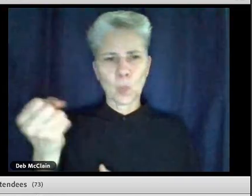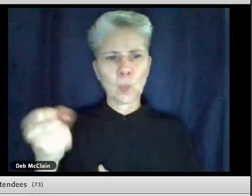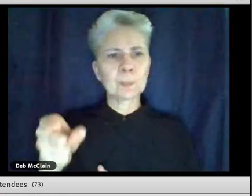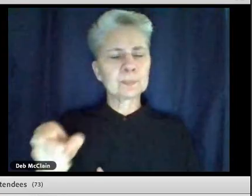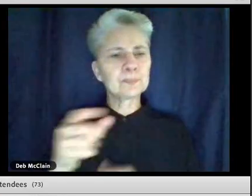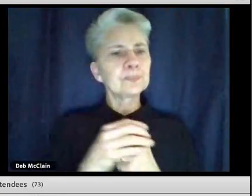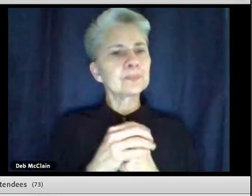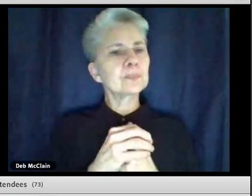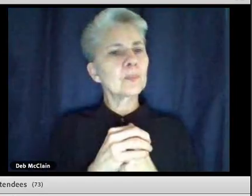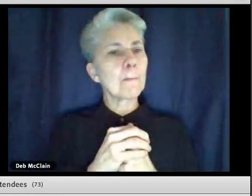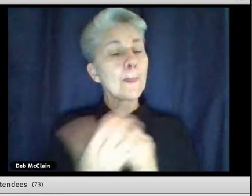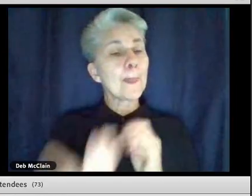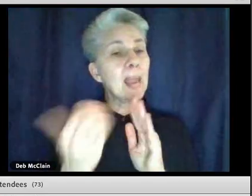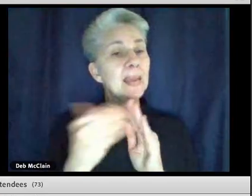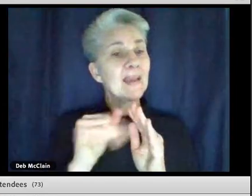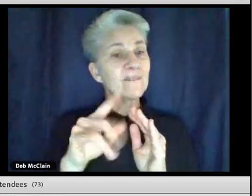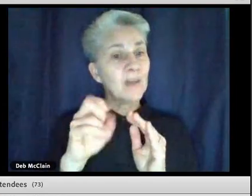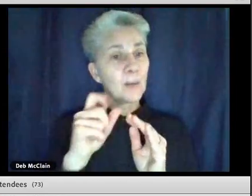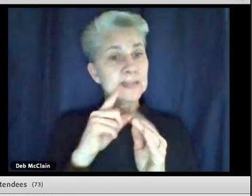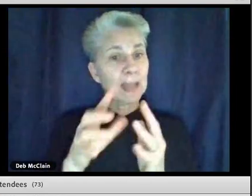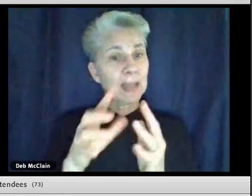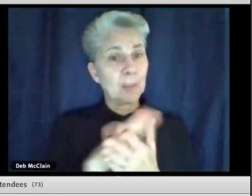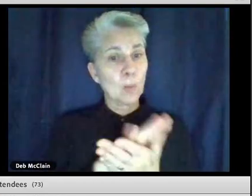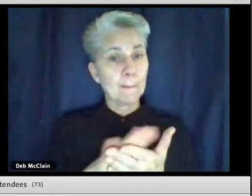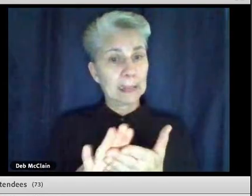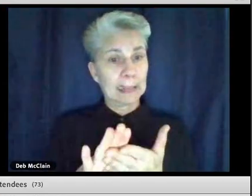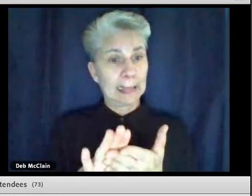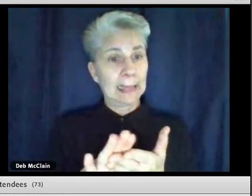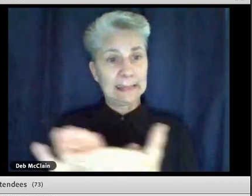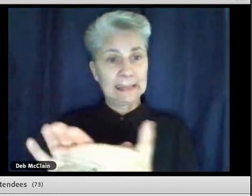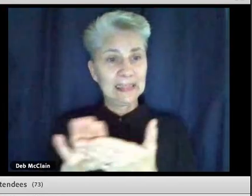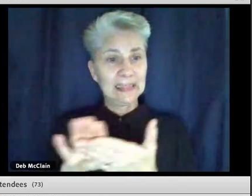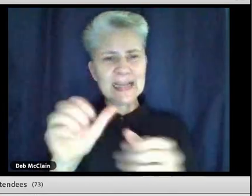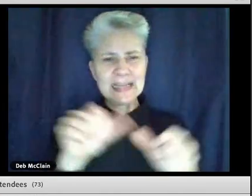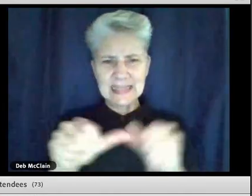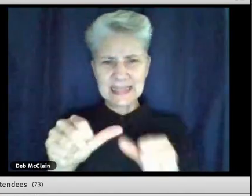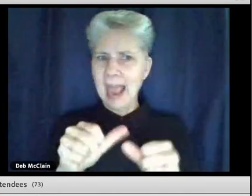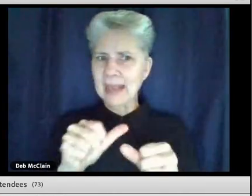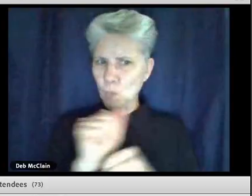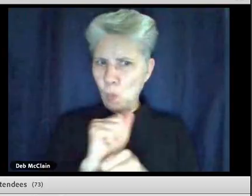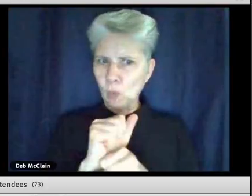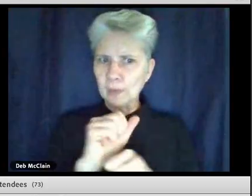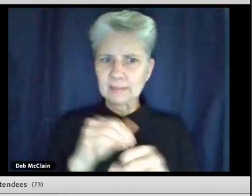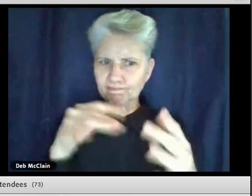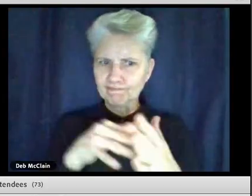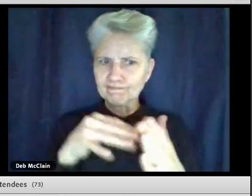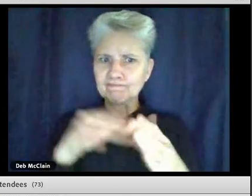Yeah, I'll get to that in a little bit. Okay, so again, the virus can be wiped clean.